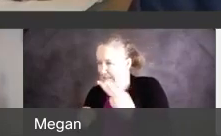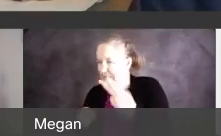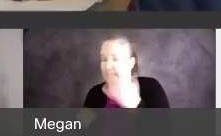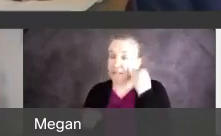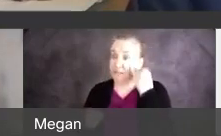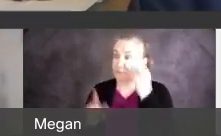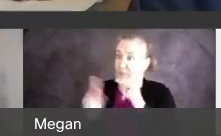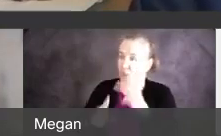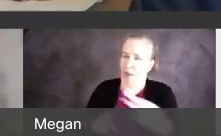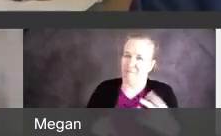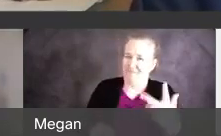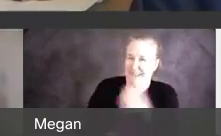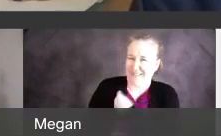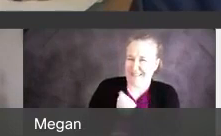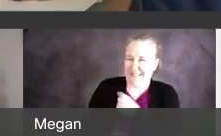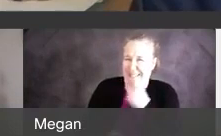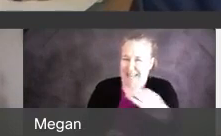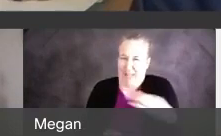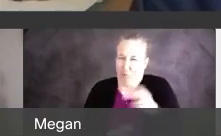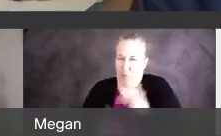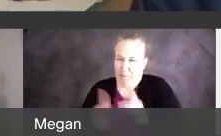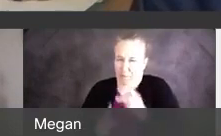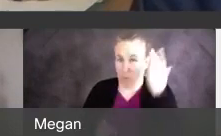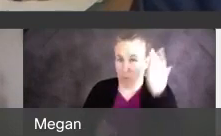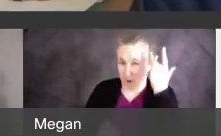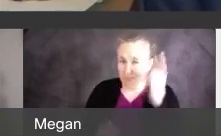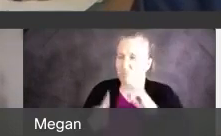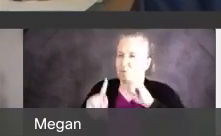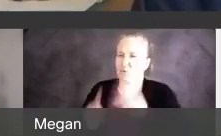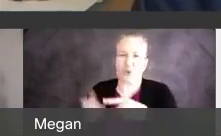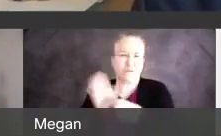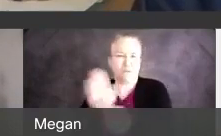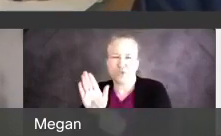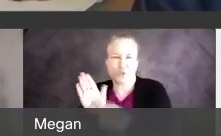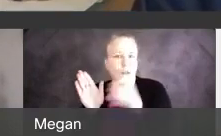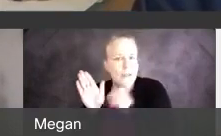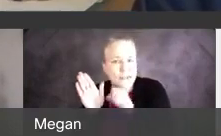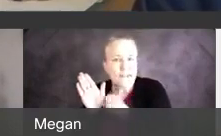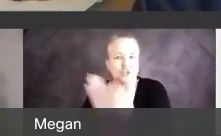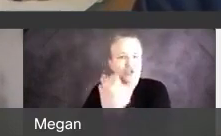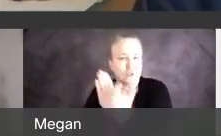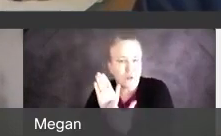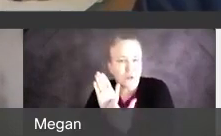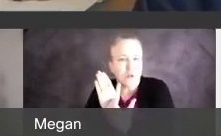individual vaccination reports don't show age or anything else that would indicate eligibility.